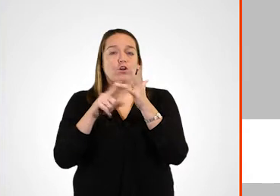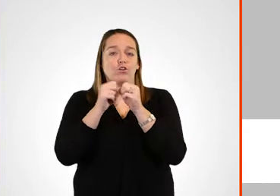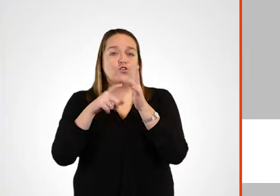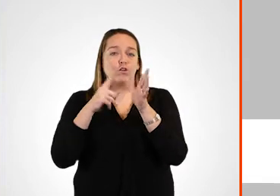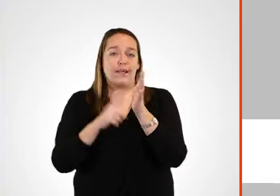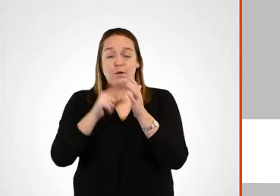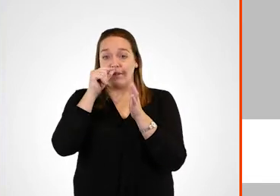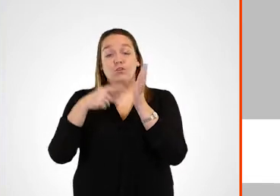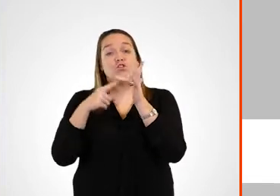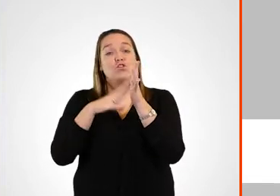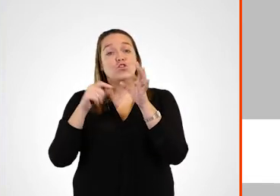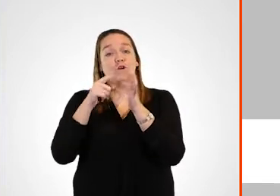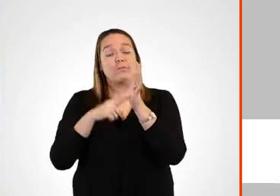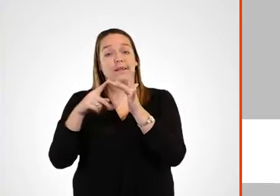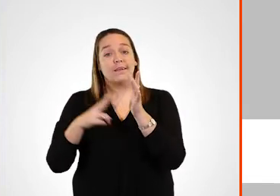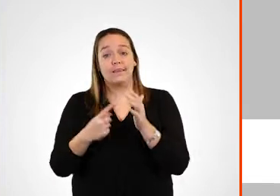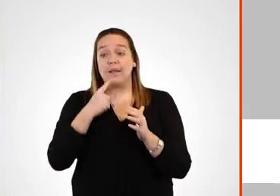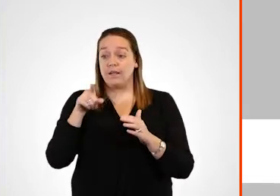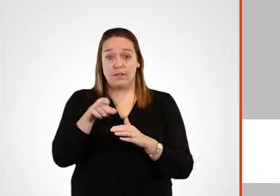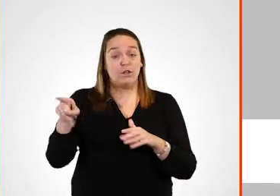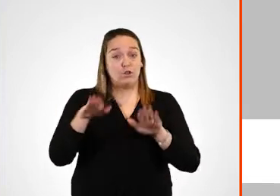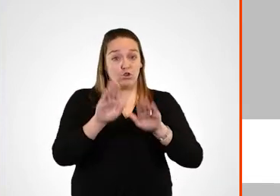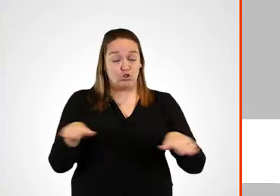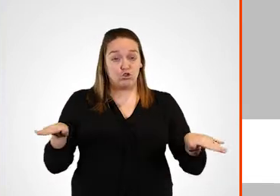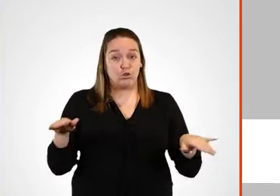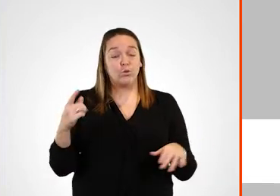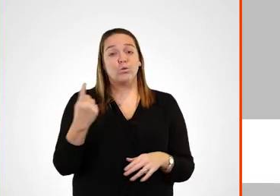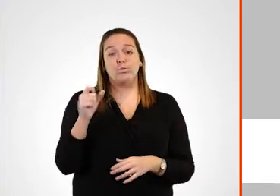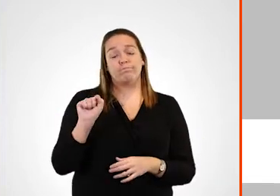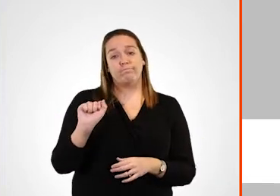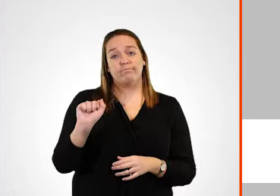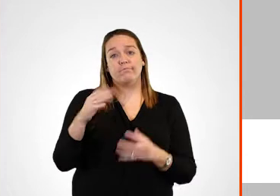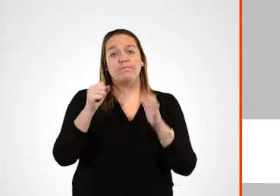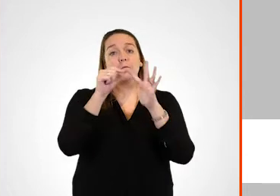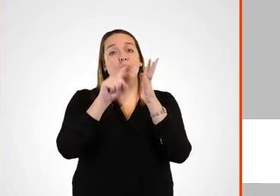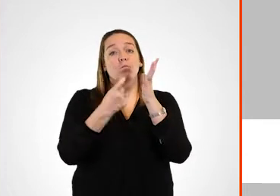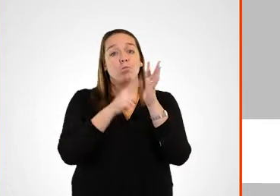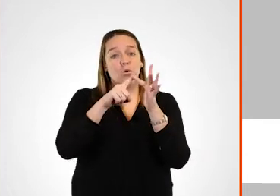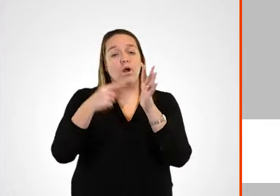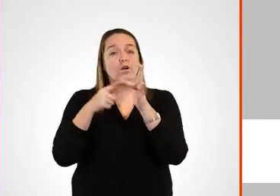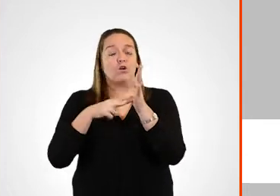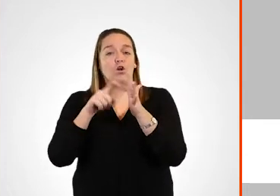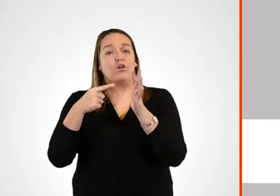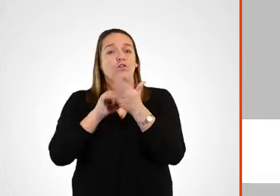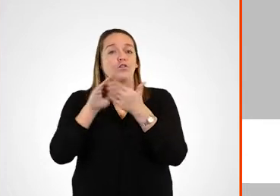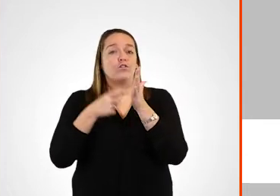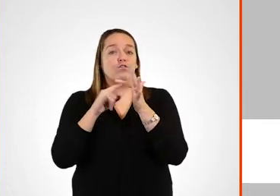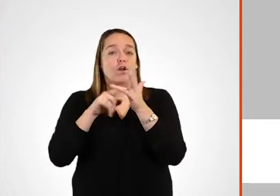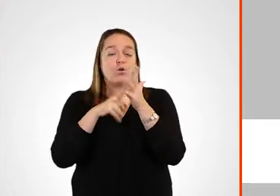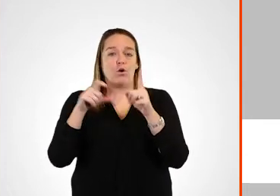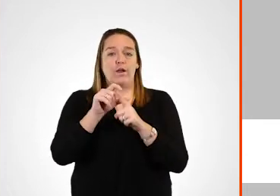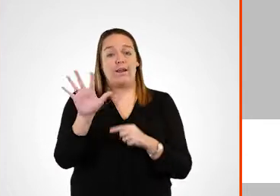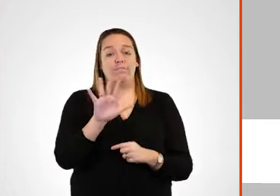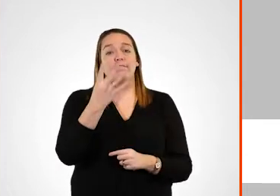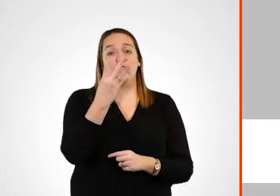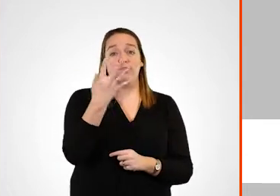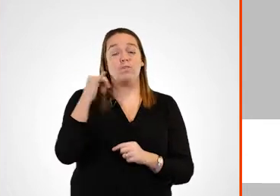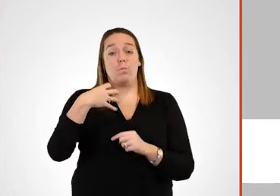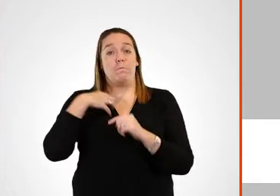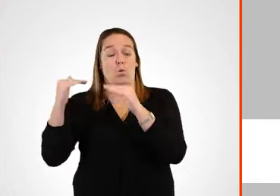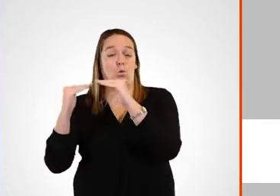Tomlin found that kids who had pure tone threshold averages of 45 or greater